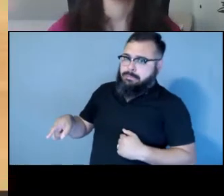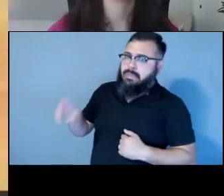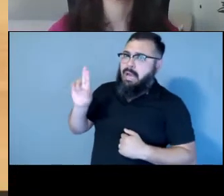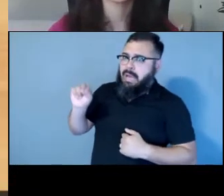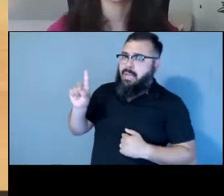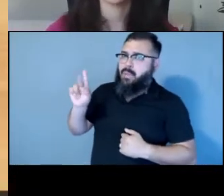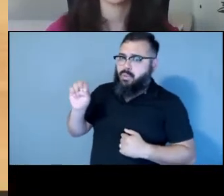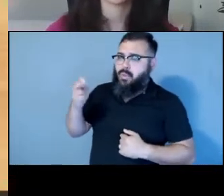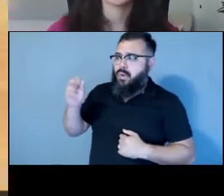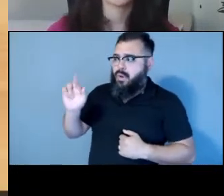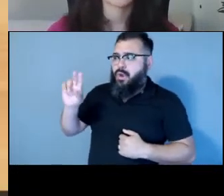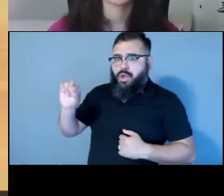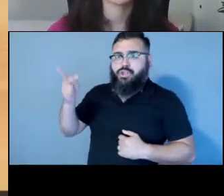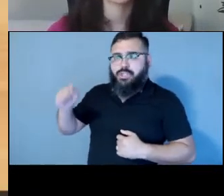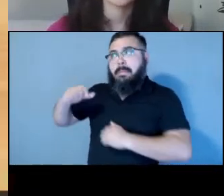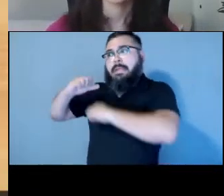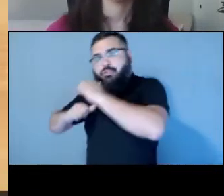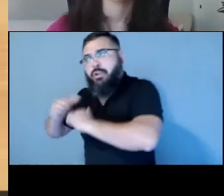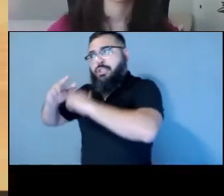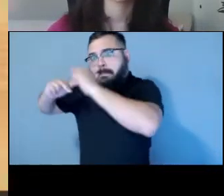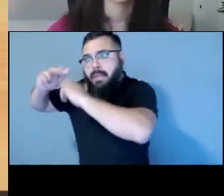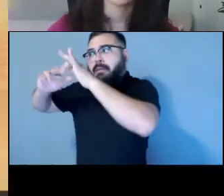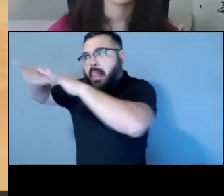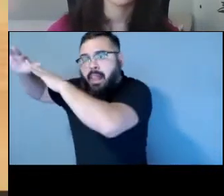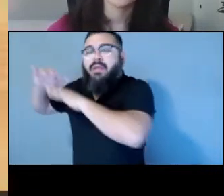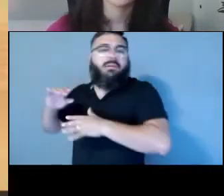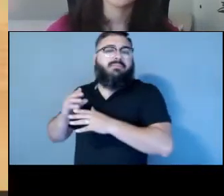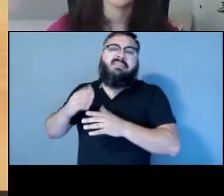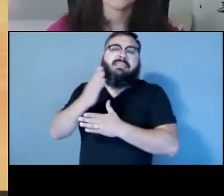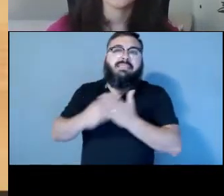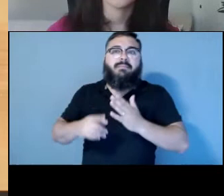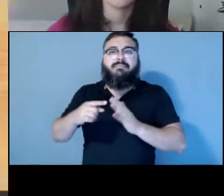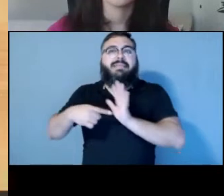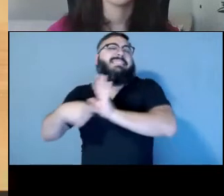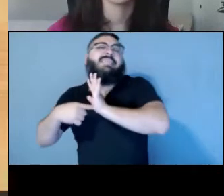So those are kinda two extreme examples, but we need to think about what an undue hardship might be